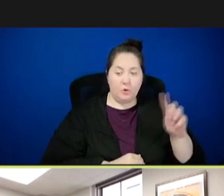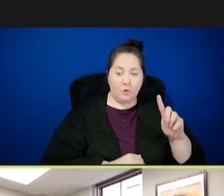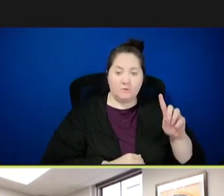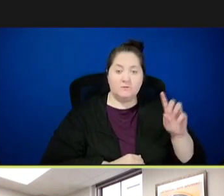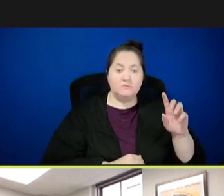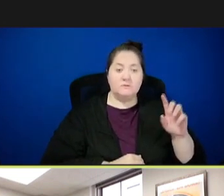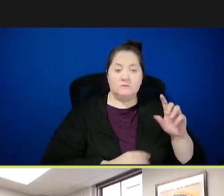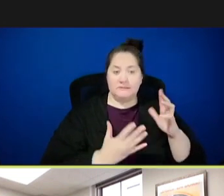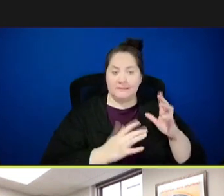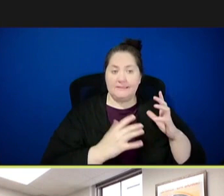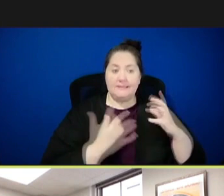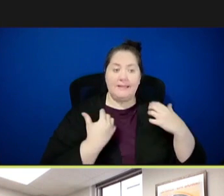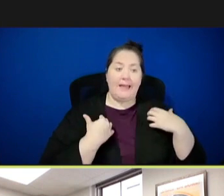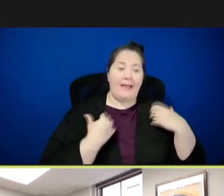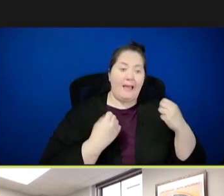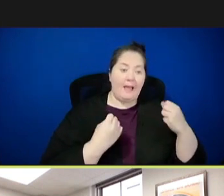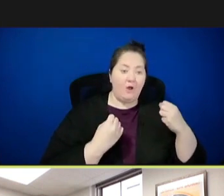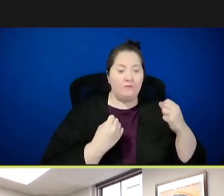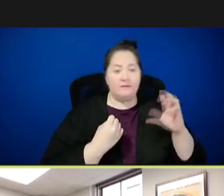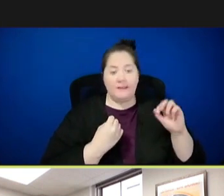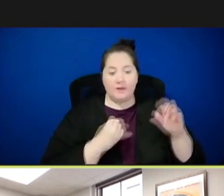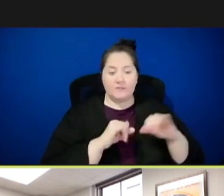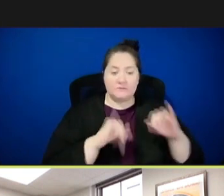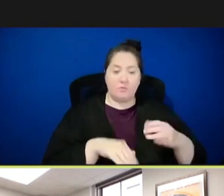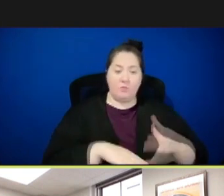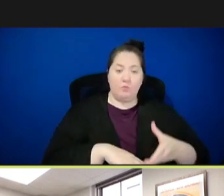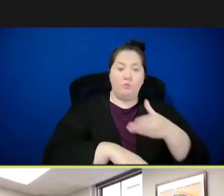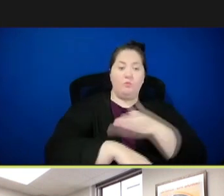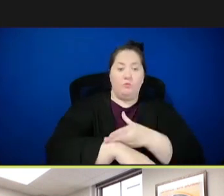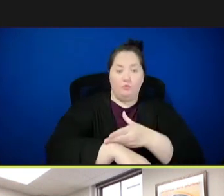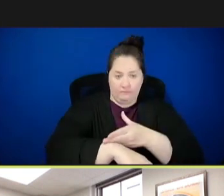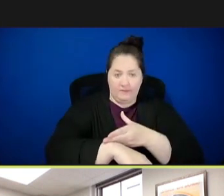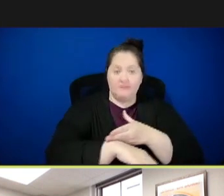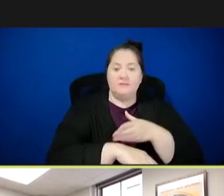will be practice improvements. And as she mentioned and other speakers have mentioned,